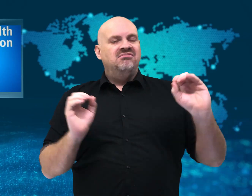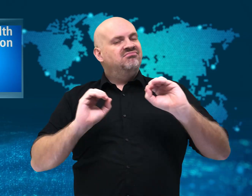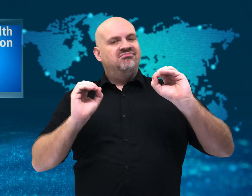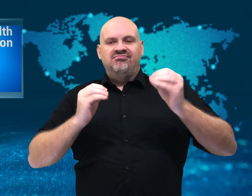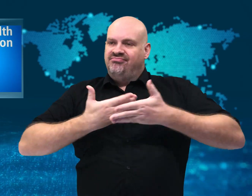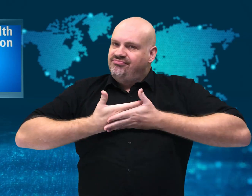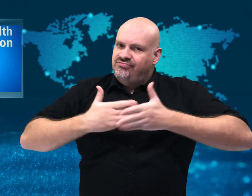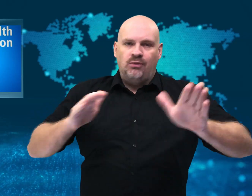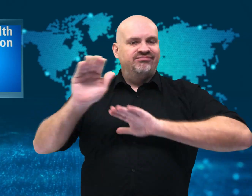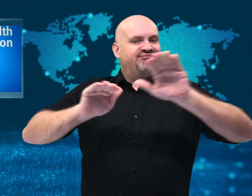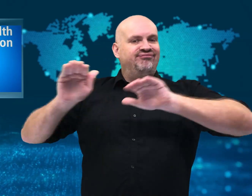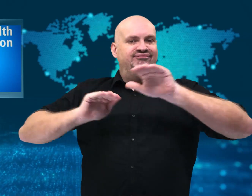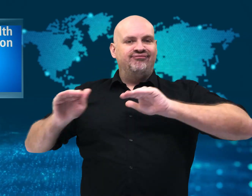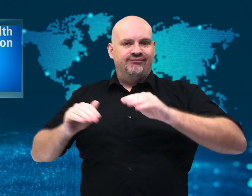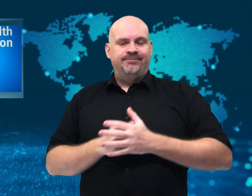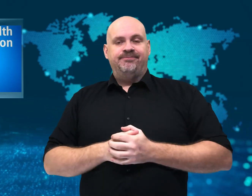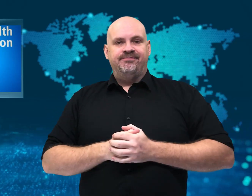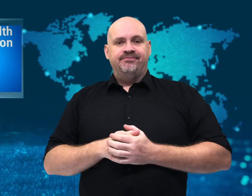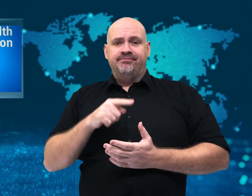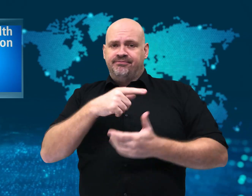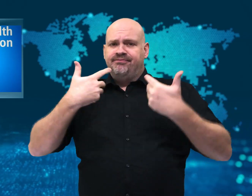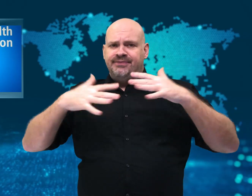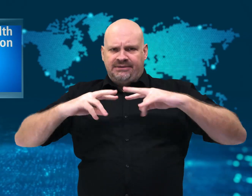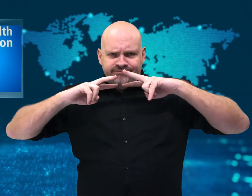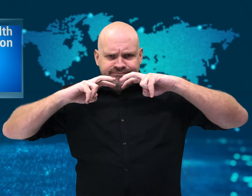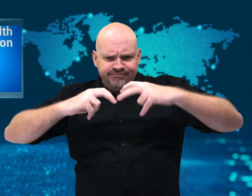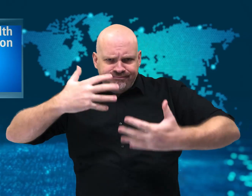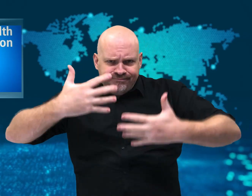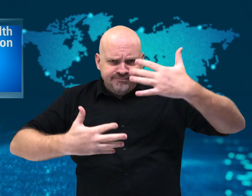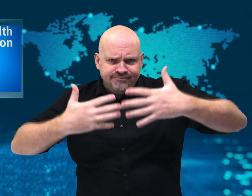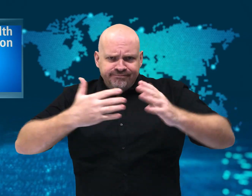information about the variant.